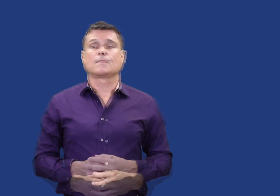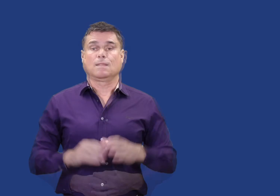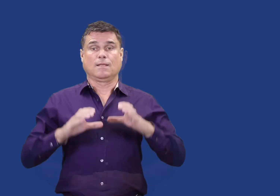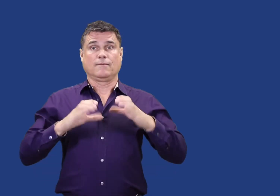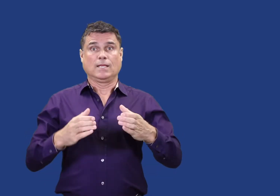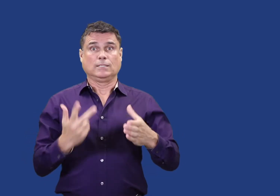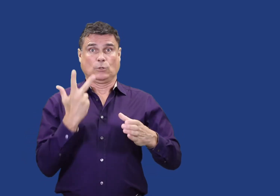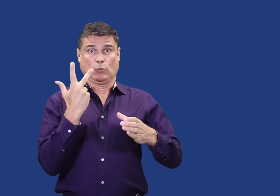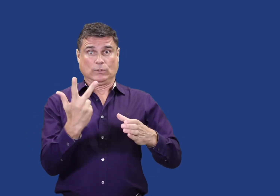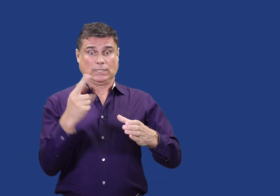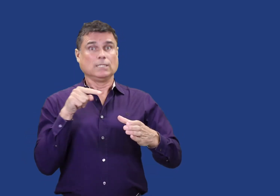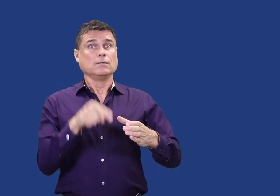PHASE III